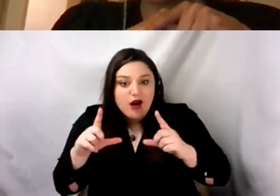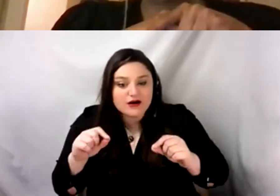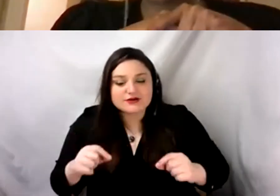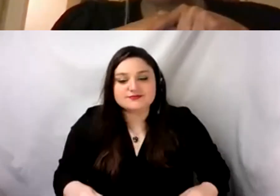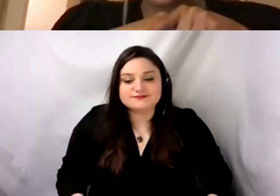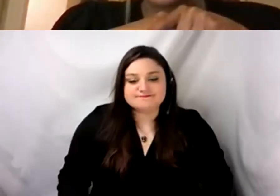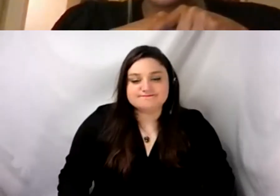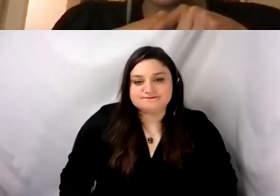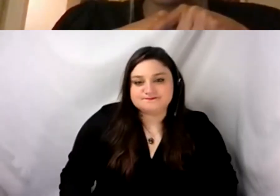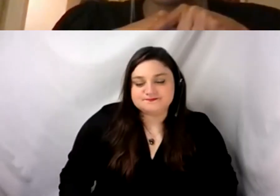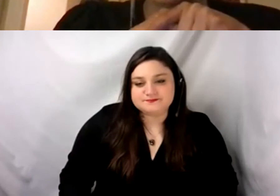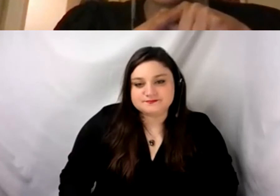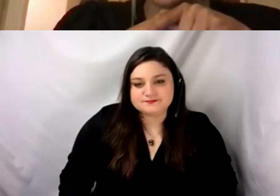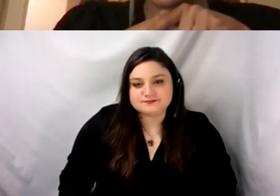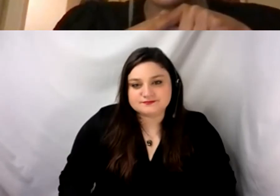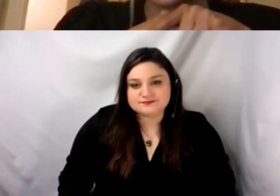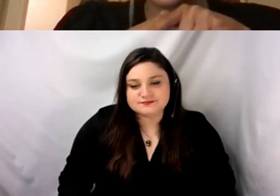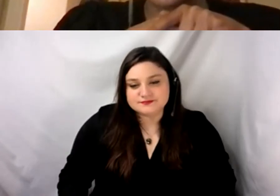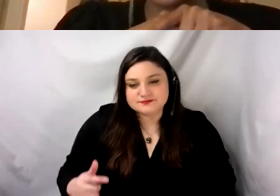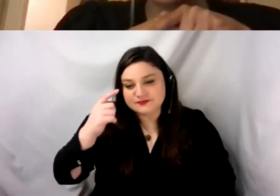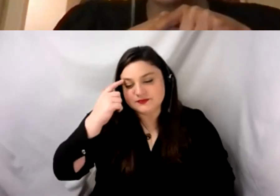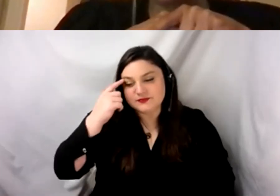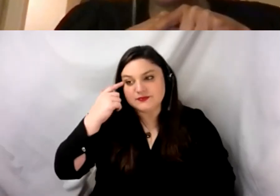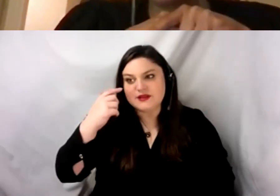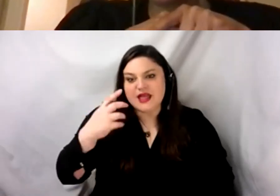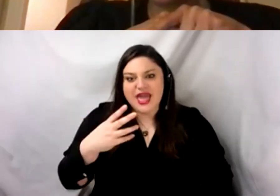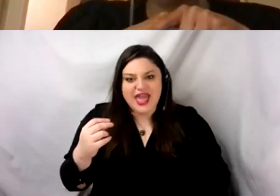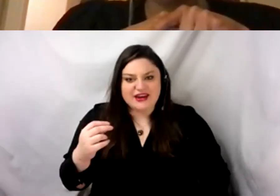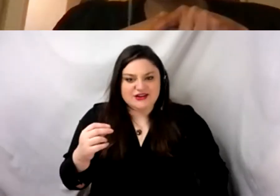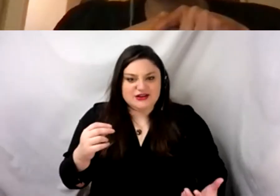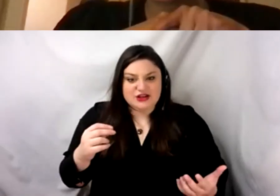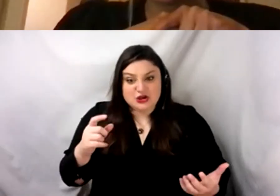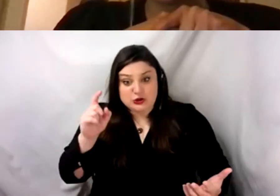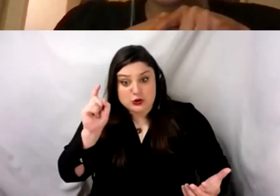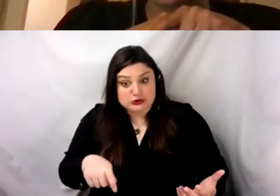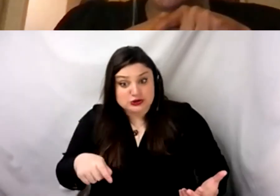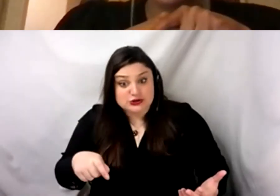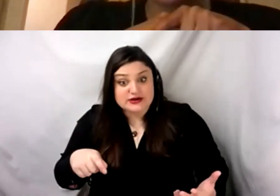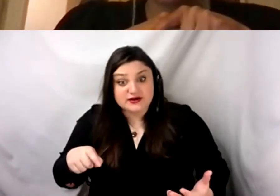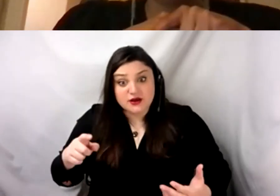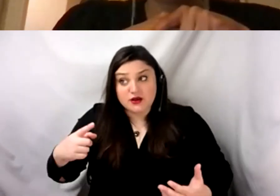the veracity of the source of documents. And moreover, pointing the finger back at the state or federal government